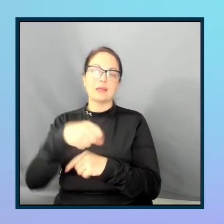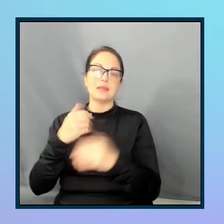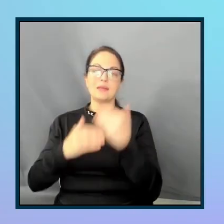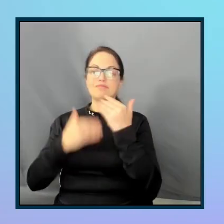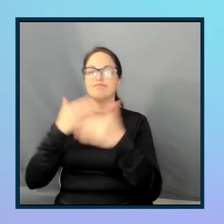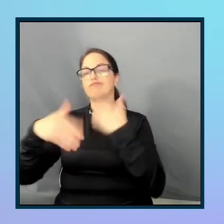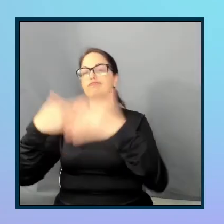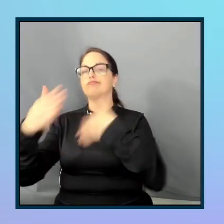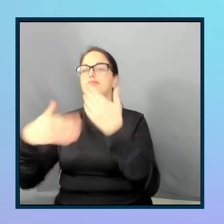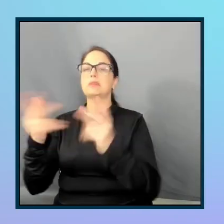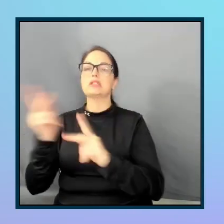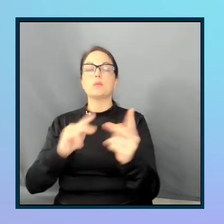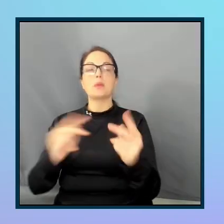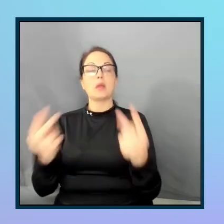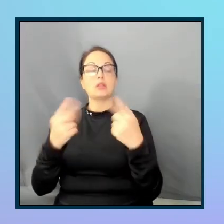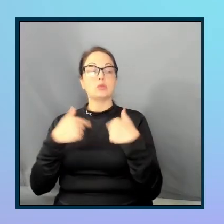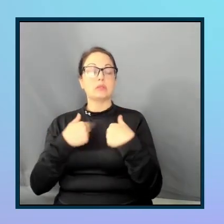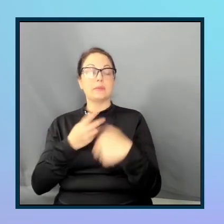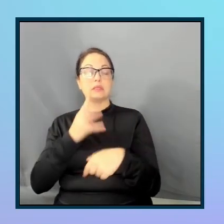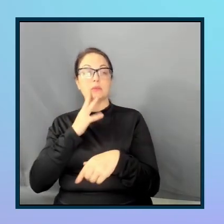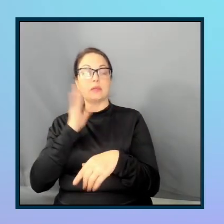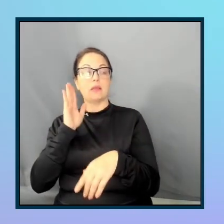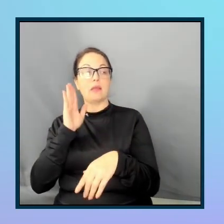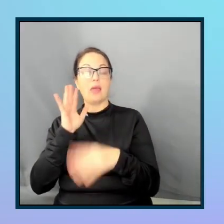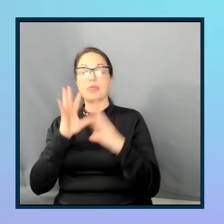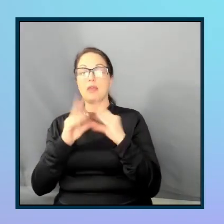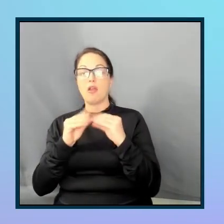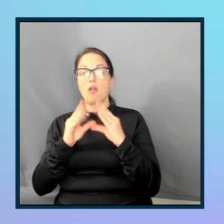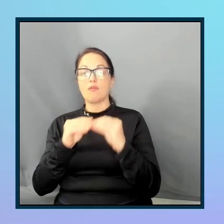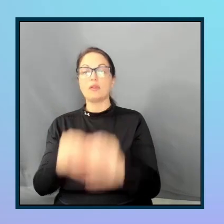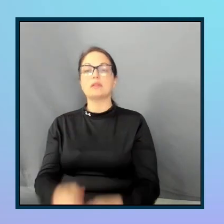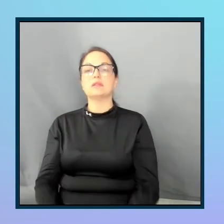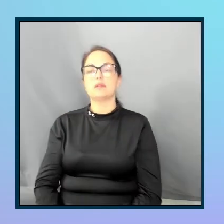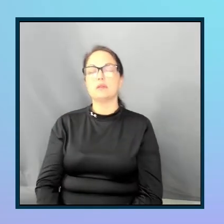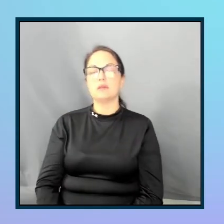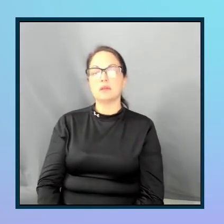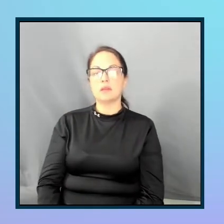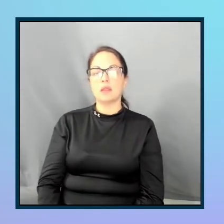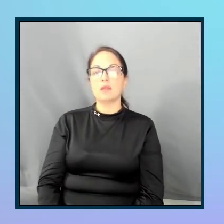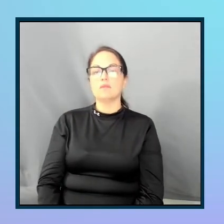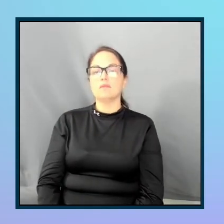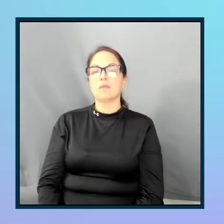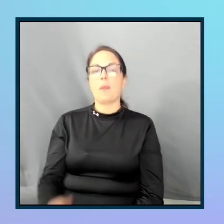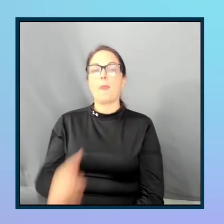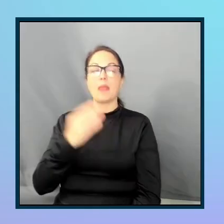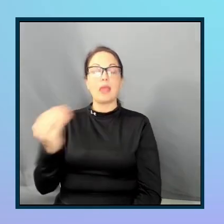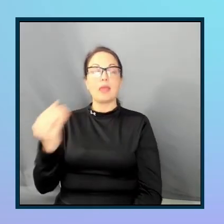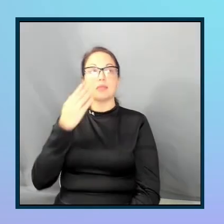So people got to see me speak at that conference and you know, thought good things and said,